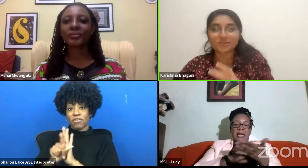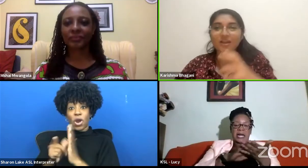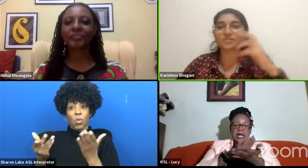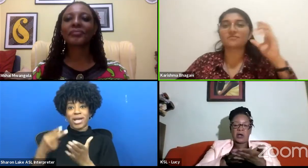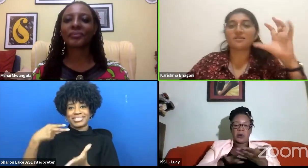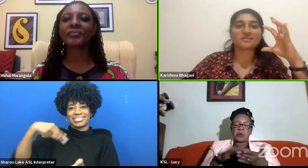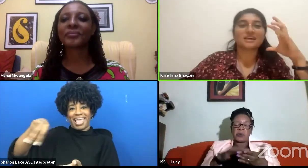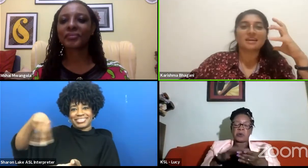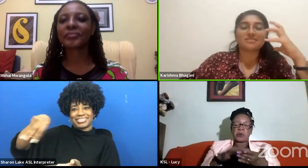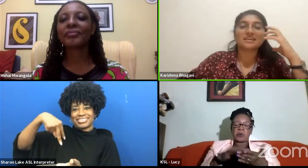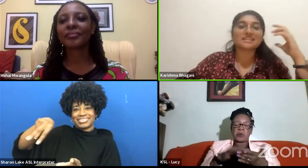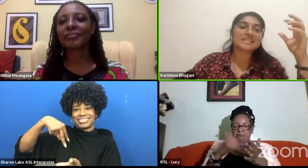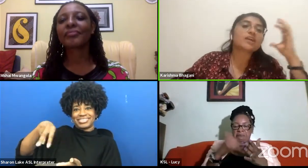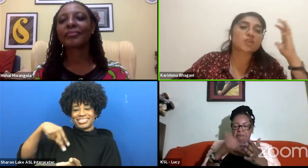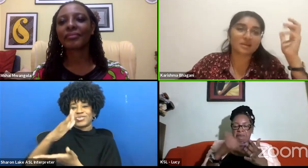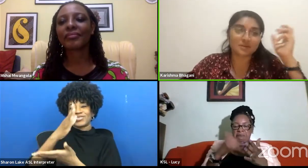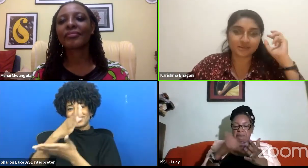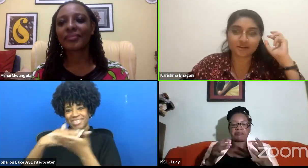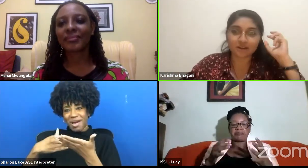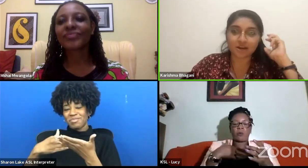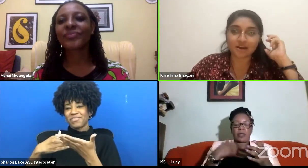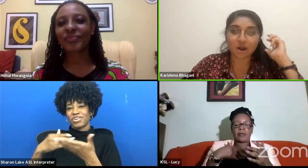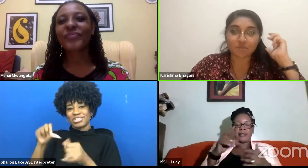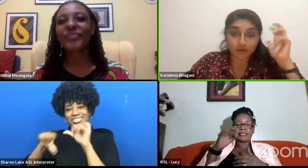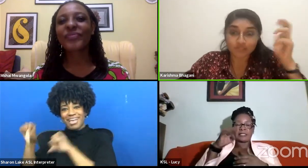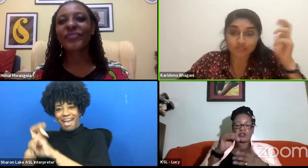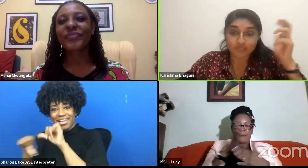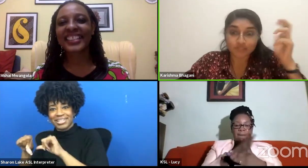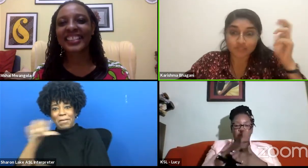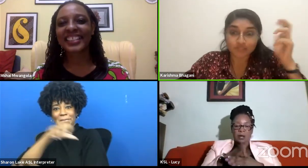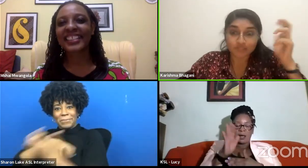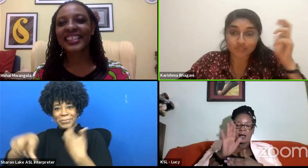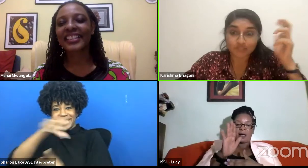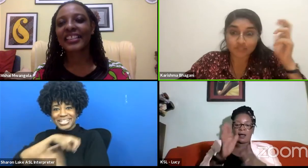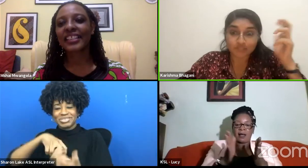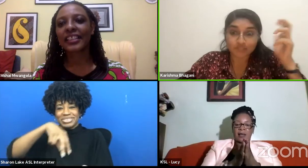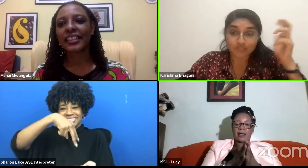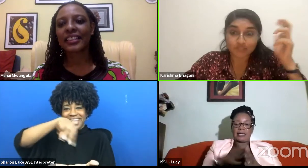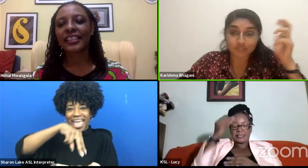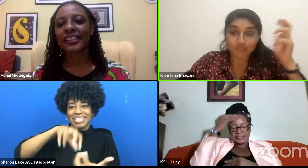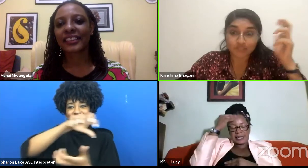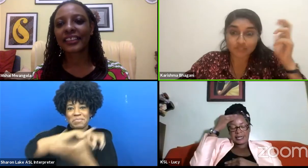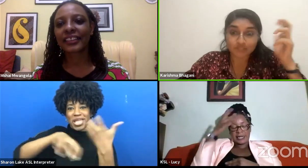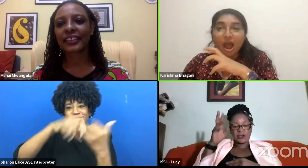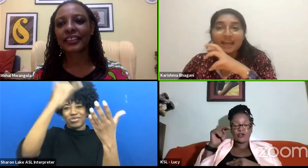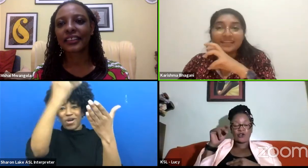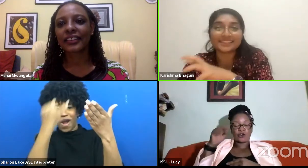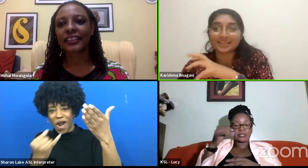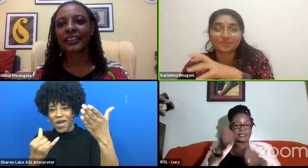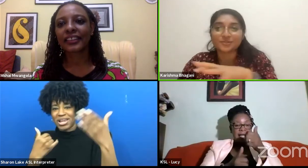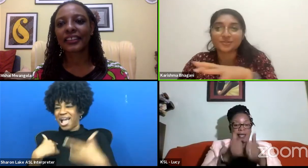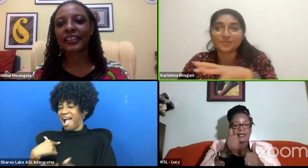So I just found the intersection between her study in neuroscience and artistic pursuit